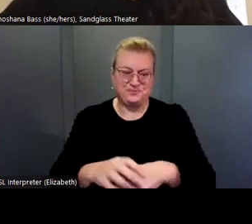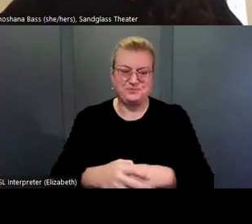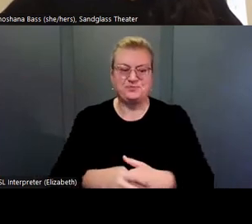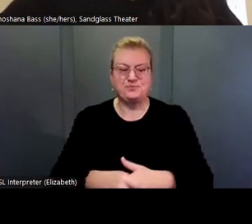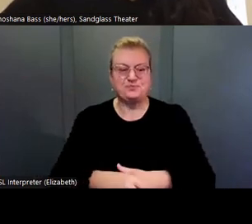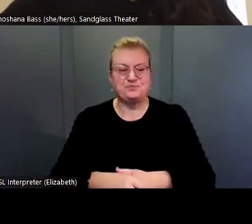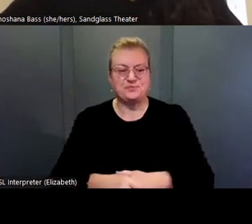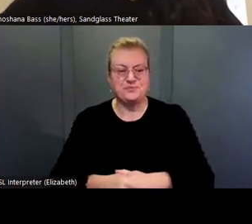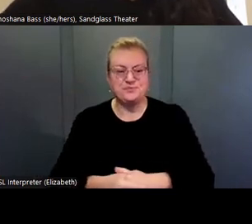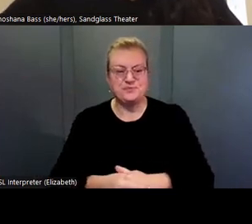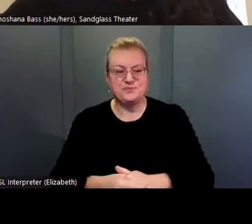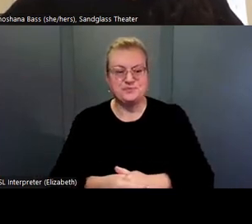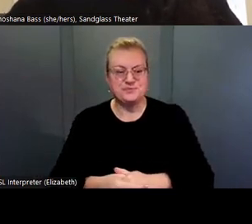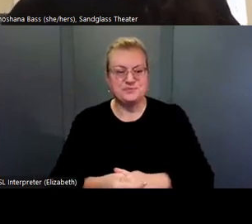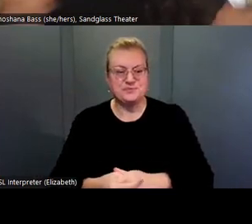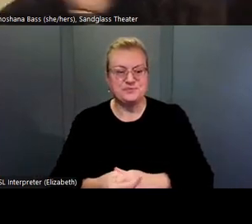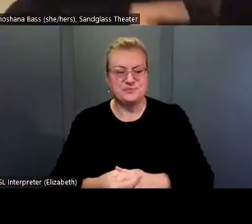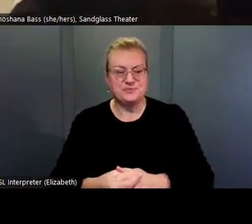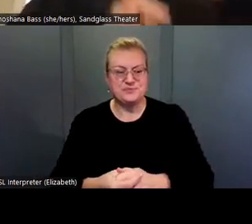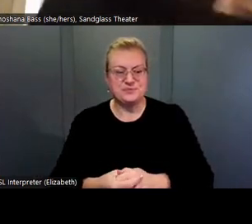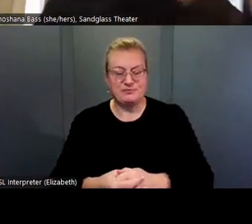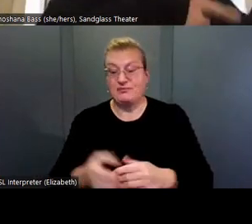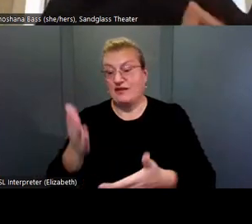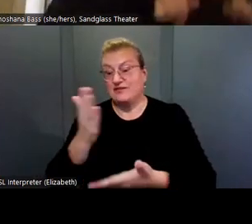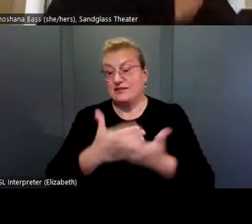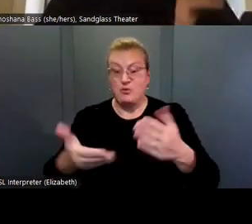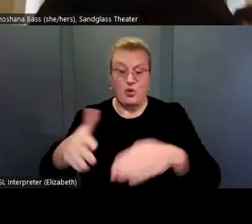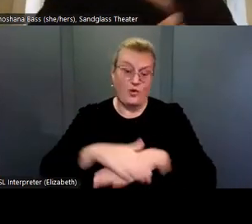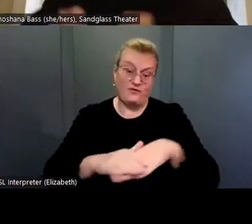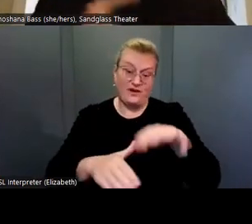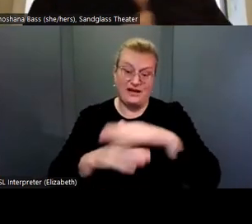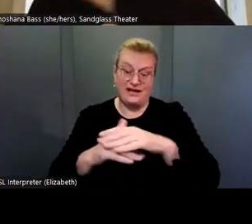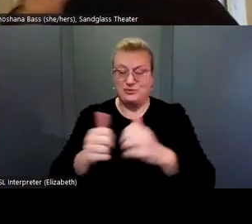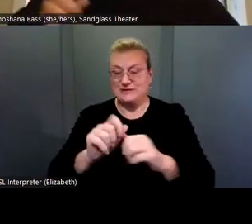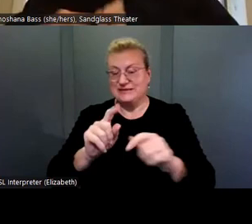And certain overlaps happen with the different networks we're part of